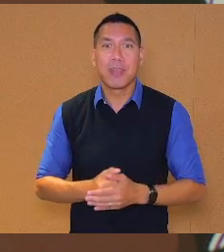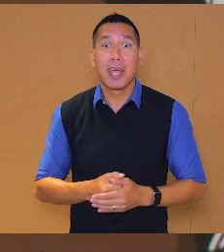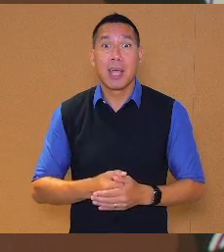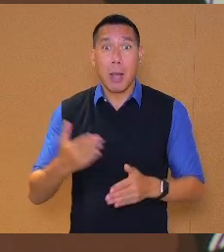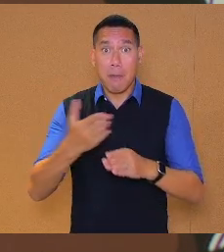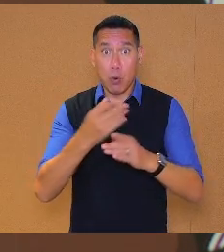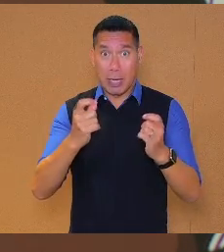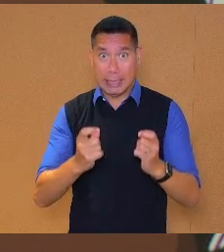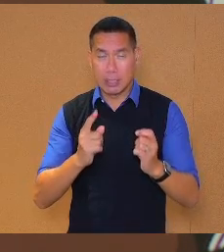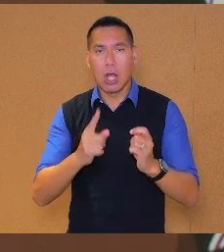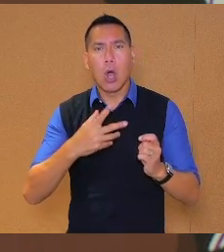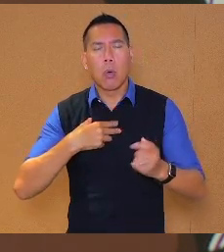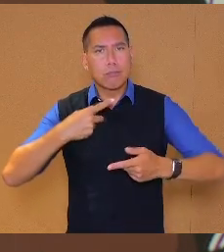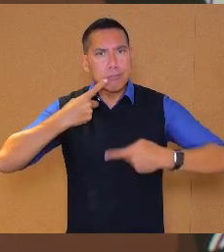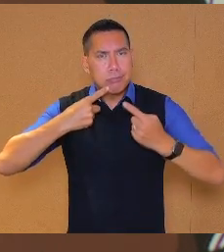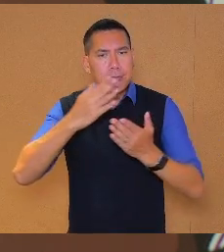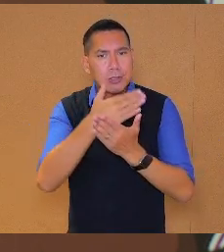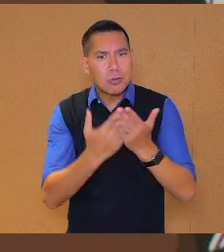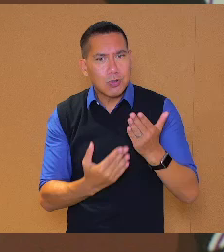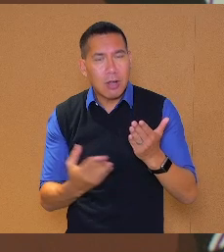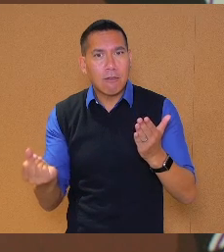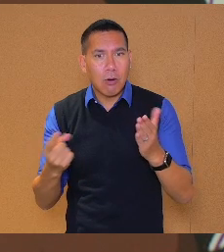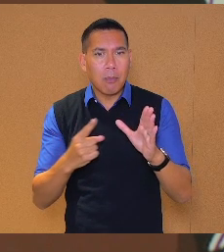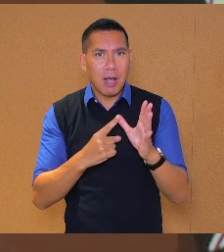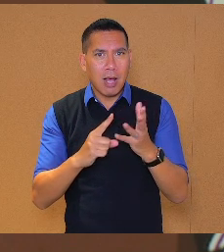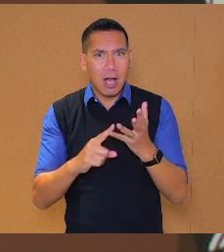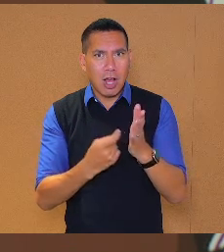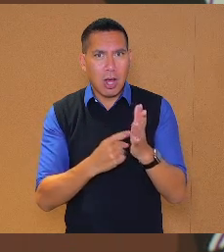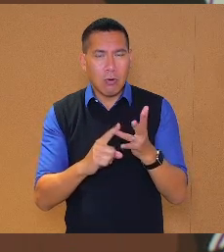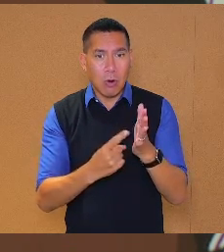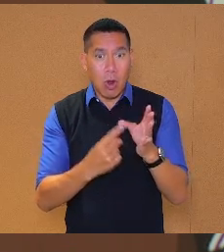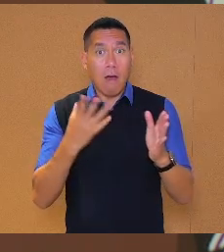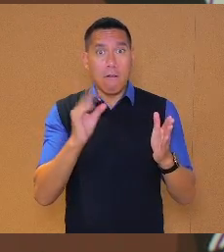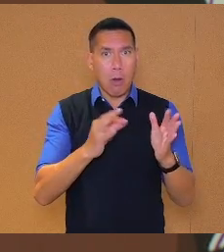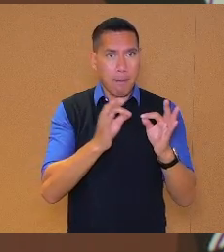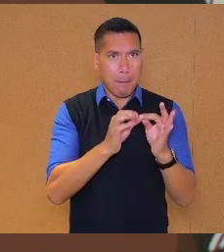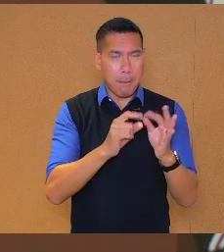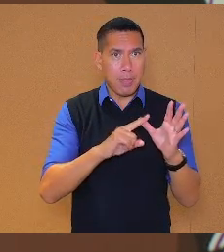award, we want to share a story from a rural school about 20